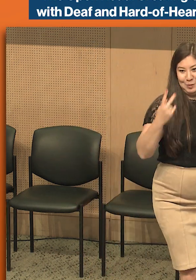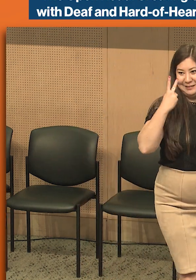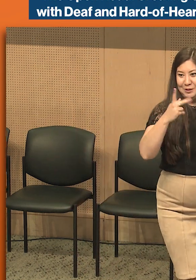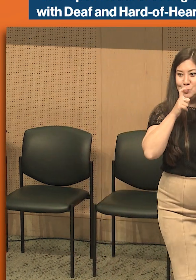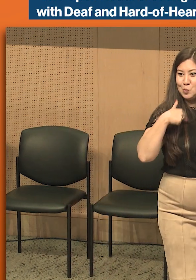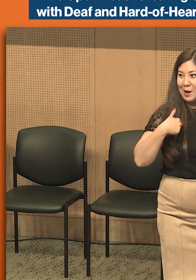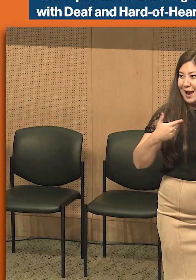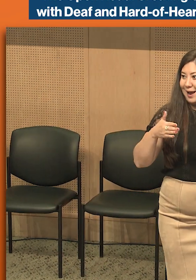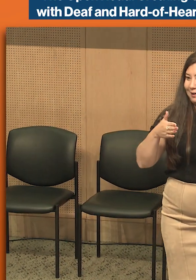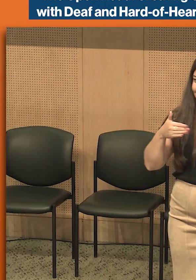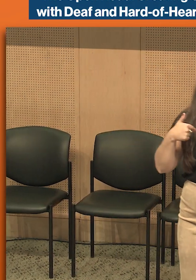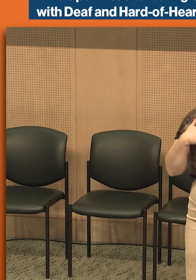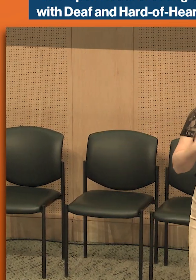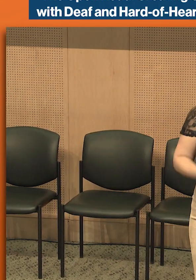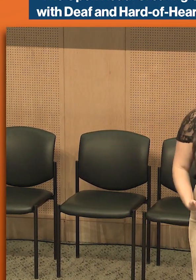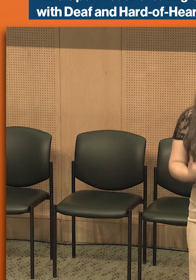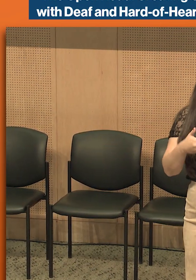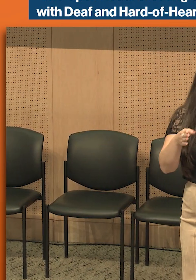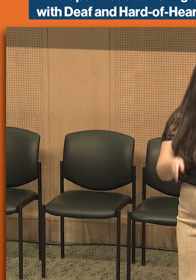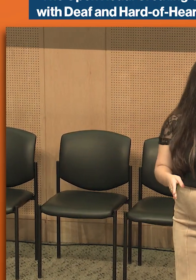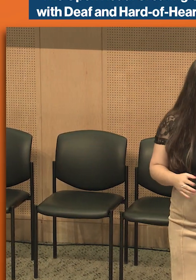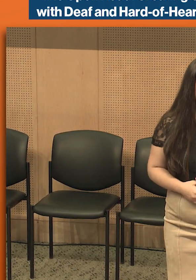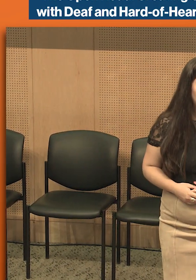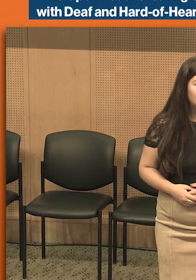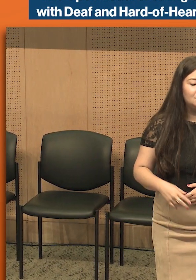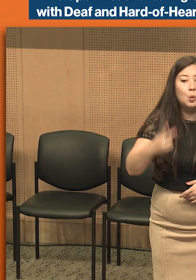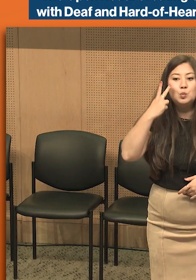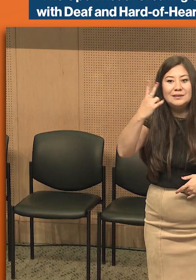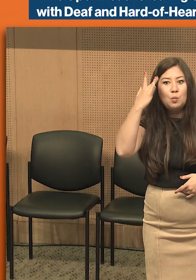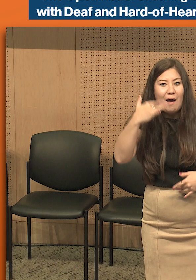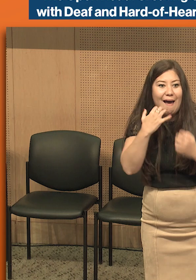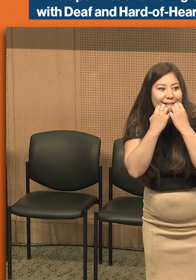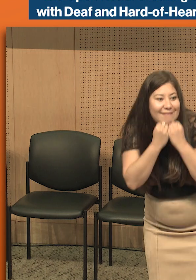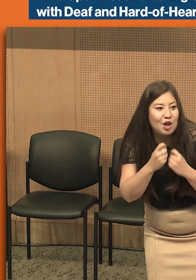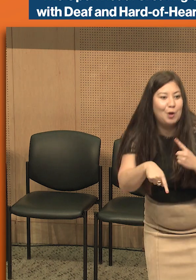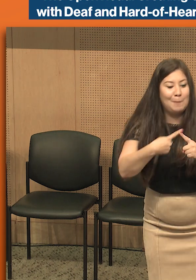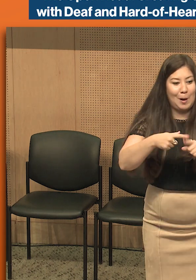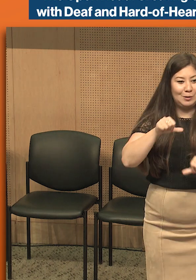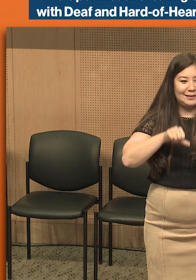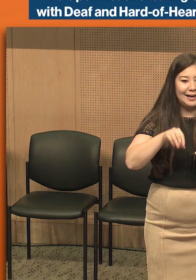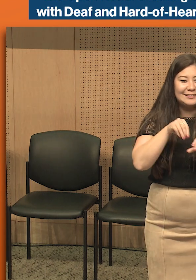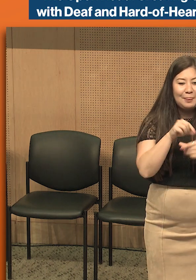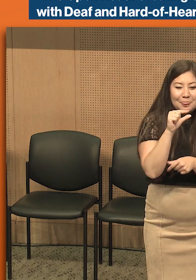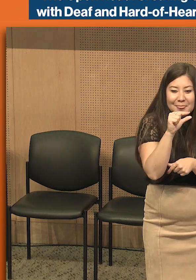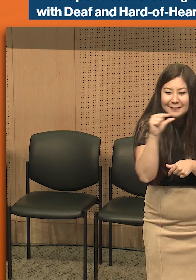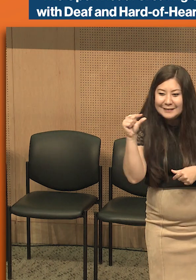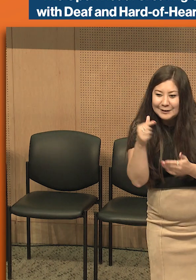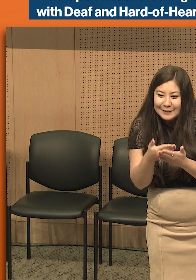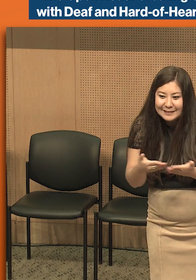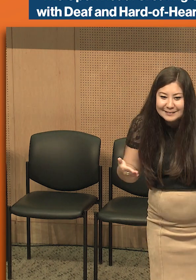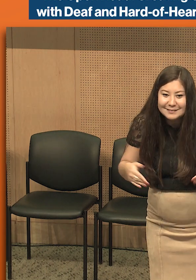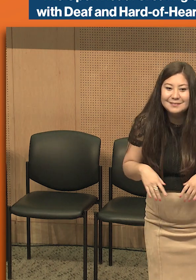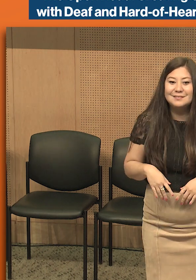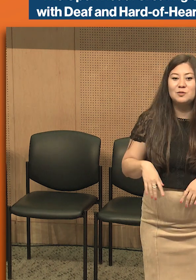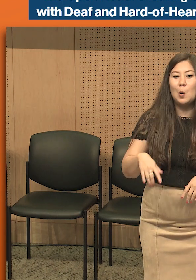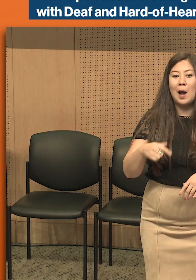So, this statement here shows who I am as a person and shows what I value about science.